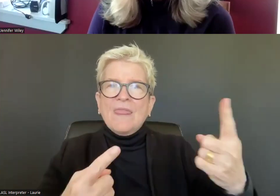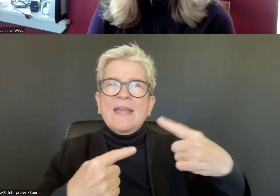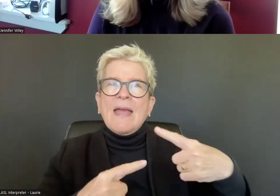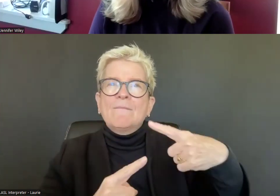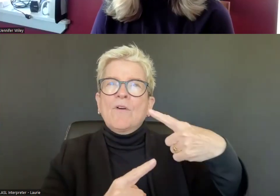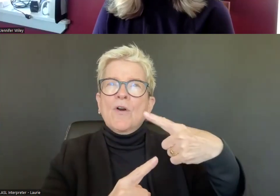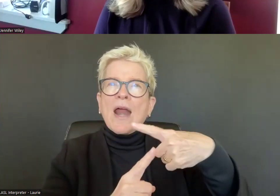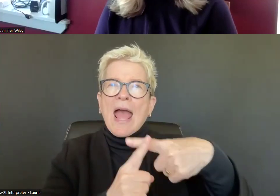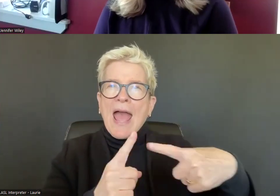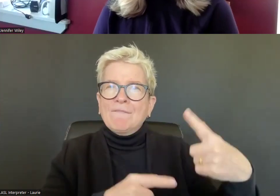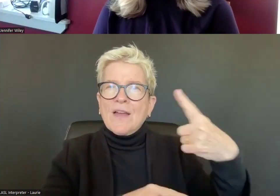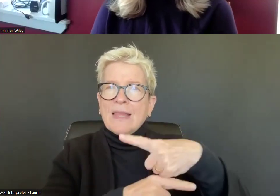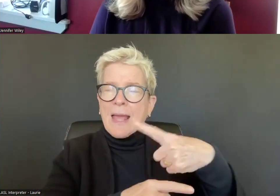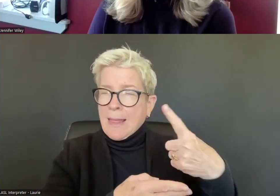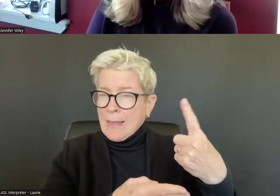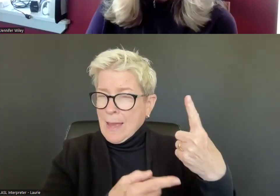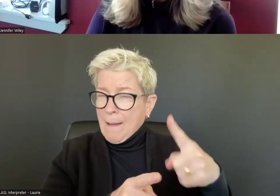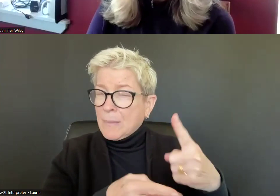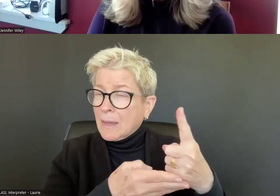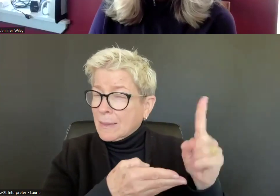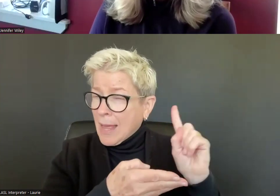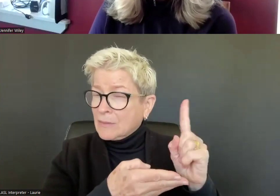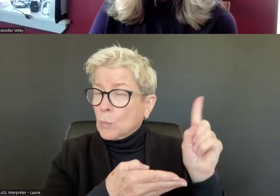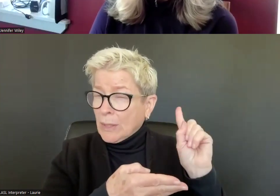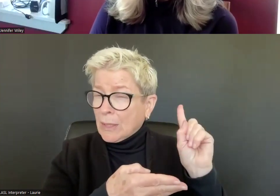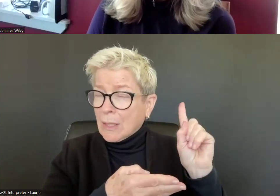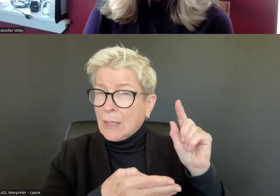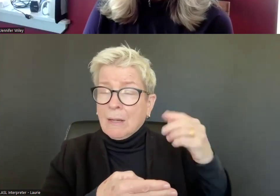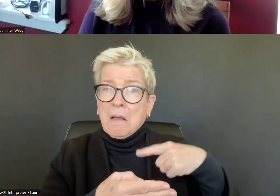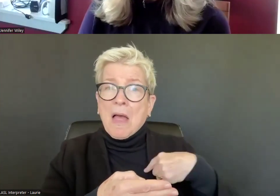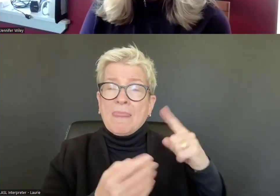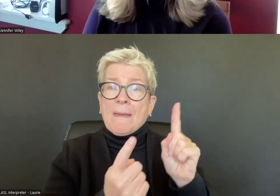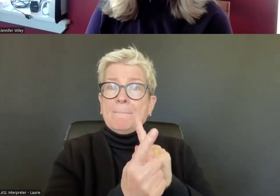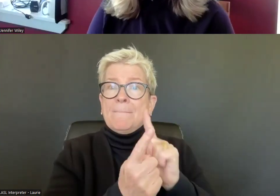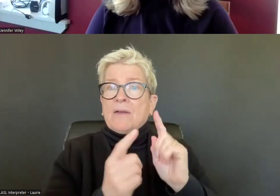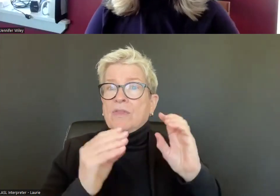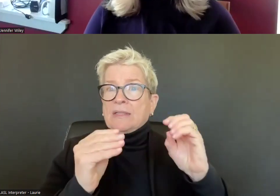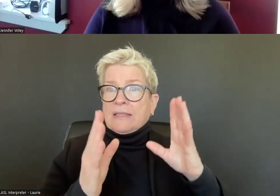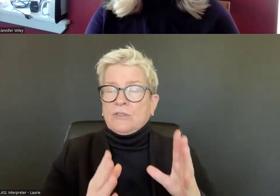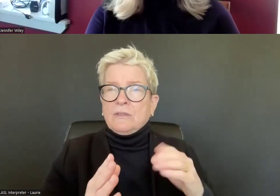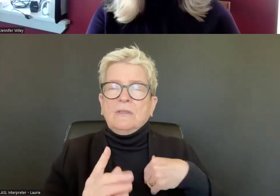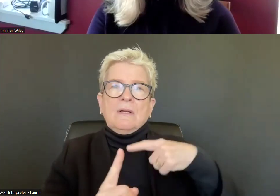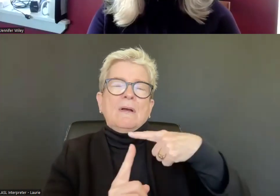week and met their teachers and they also worked with some leadership students to